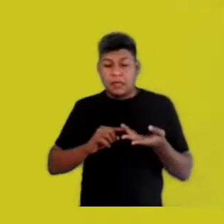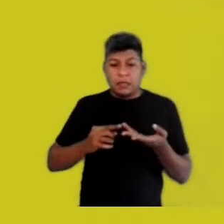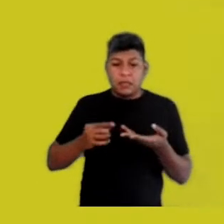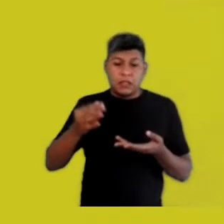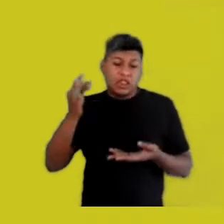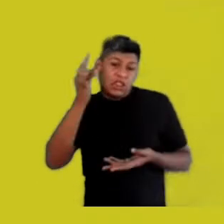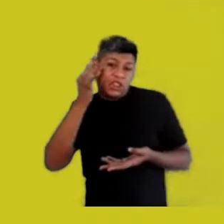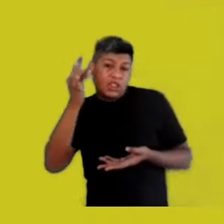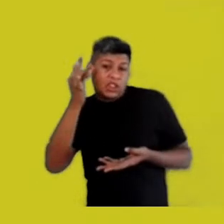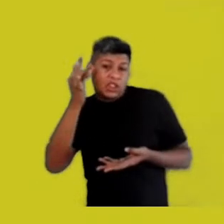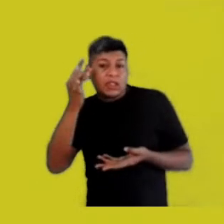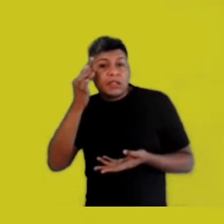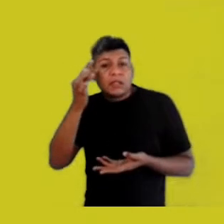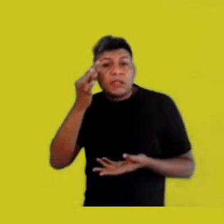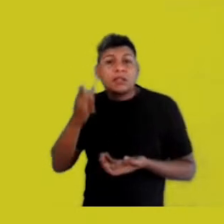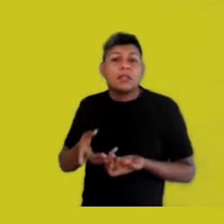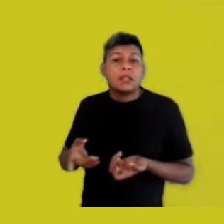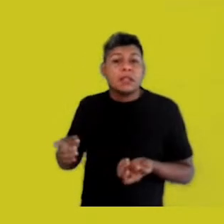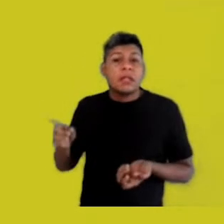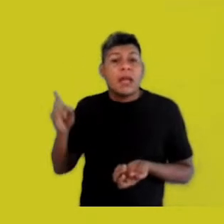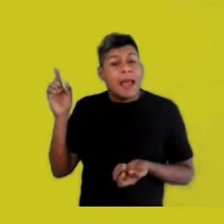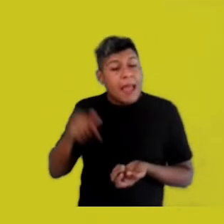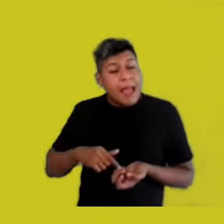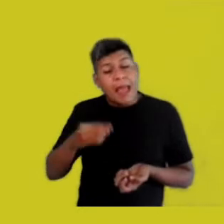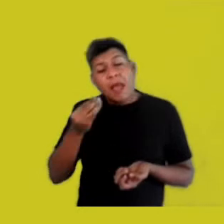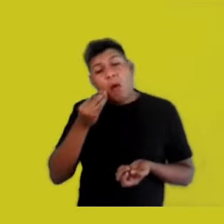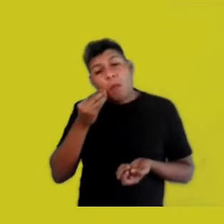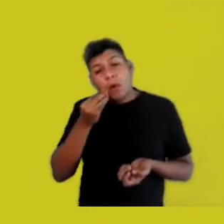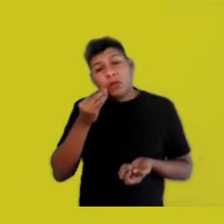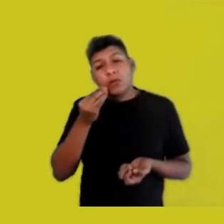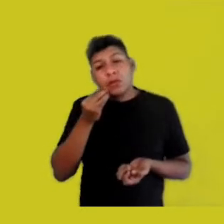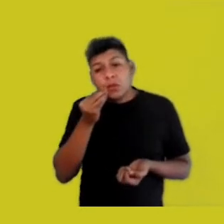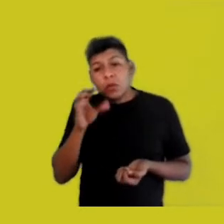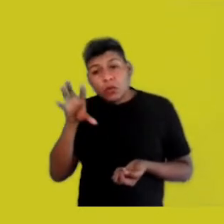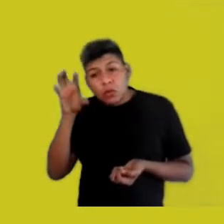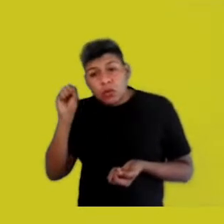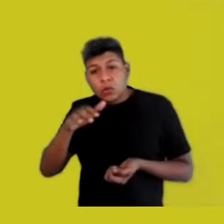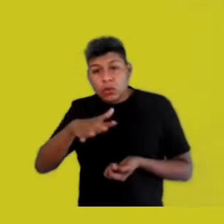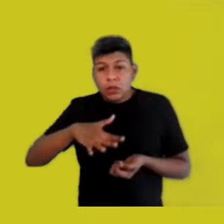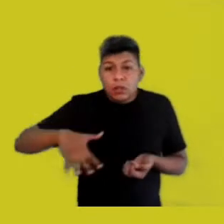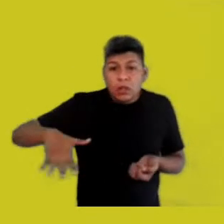But what enabled this listening to the yards was exactly to understand,